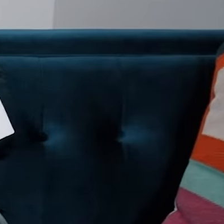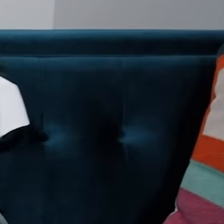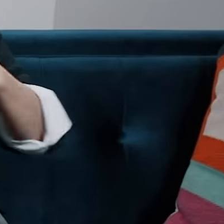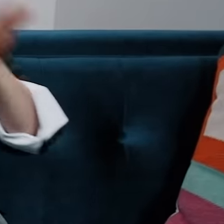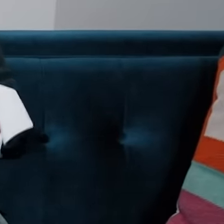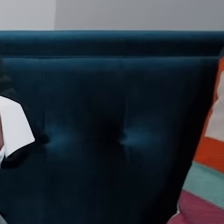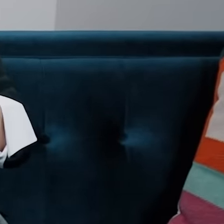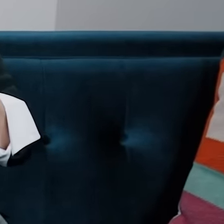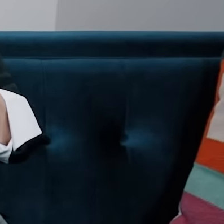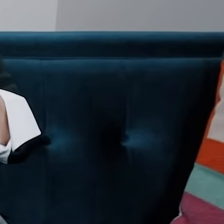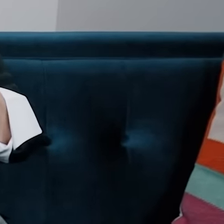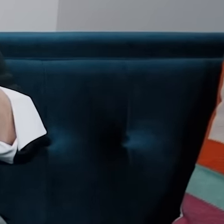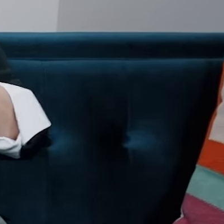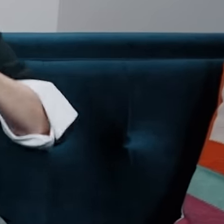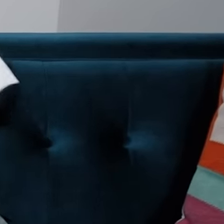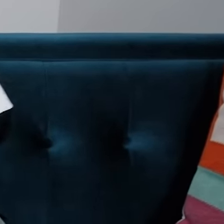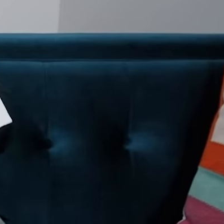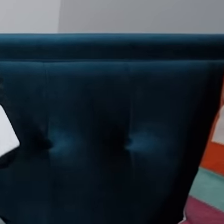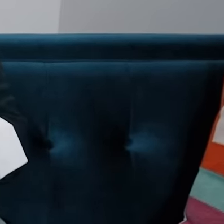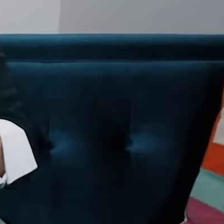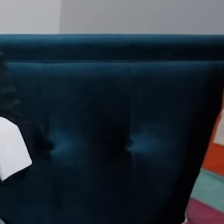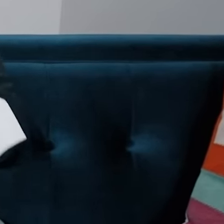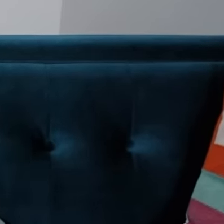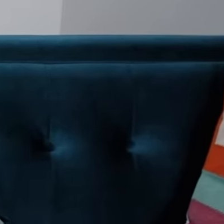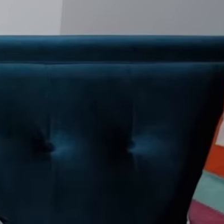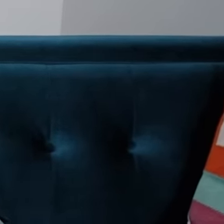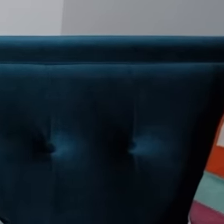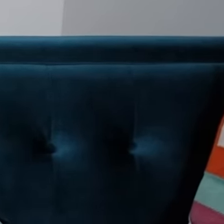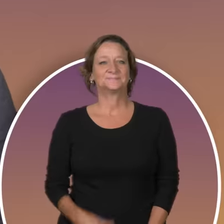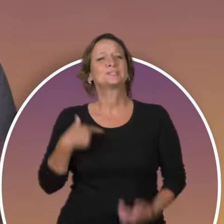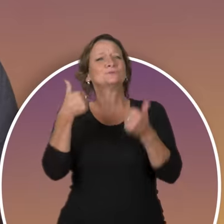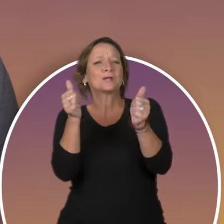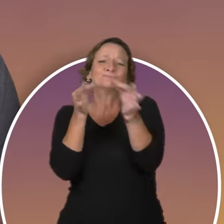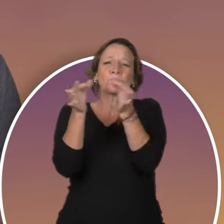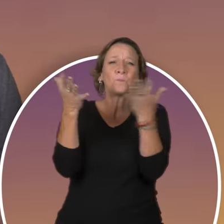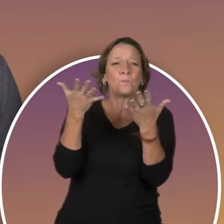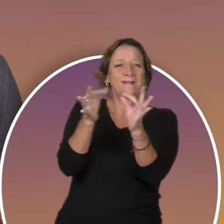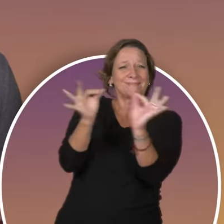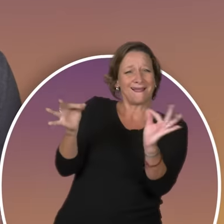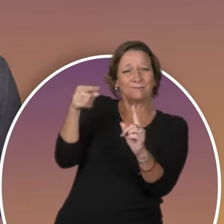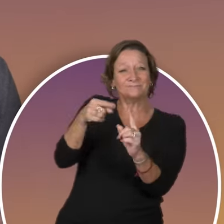how important and equivalent ASL is to English. When we try to describe what language is,